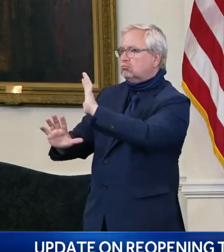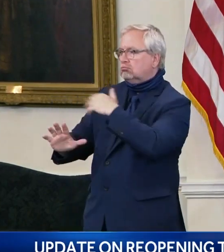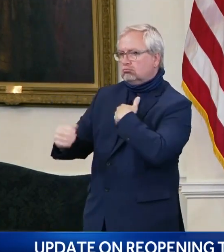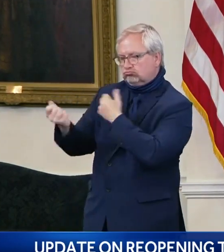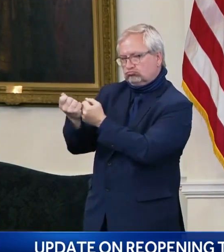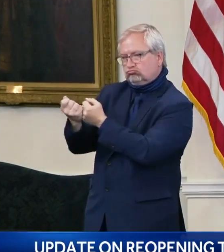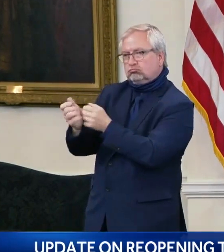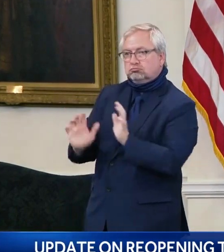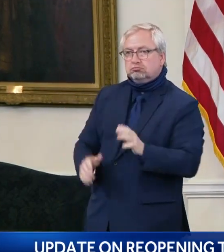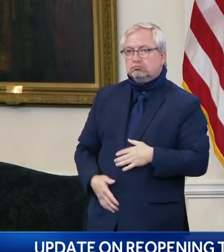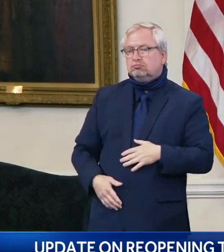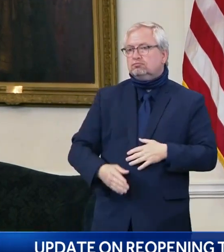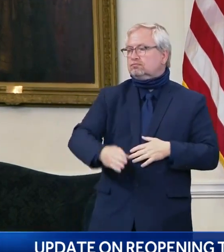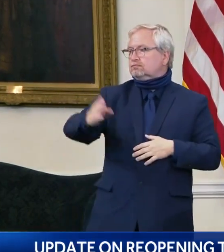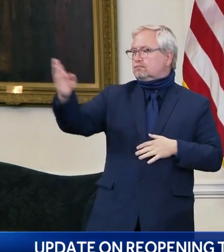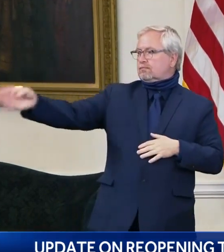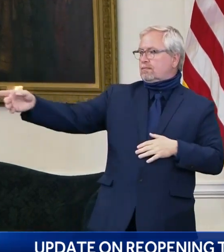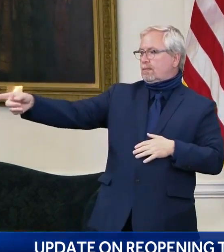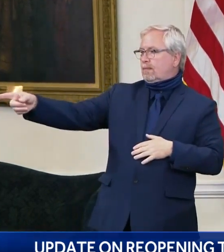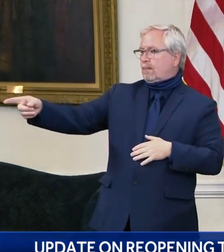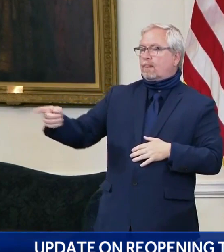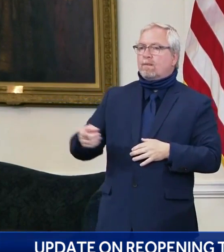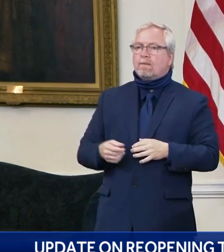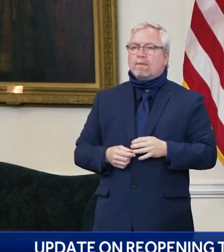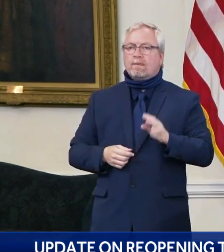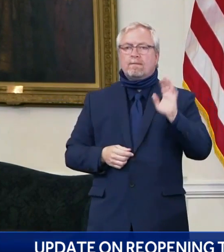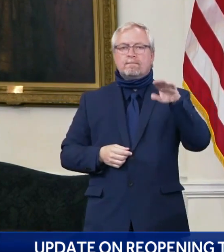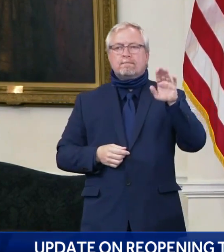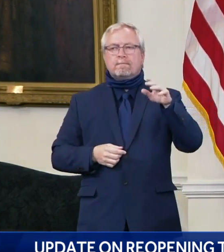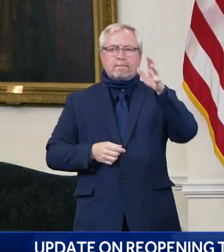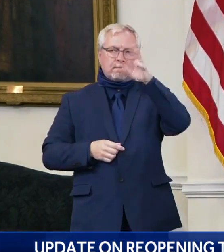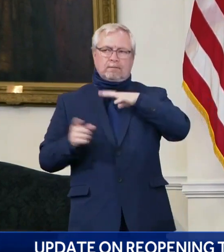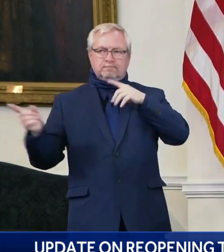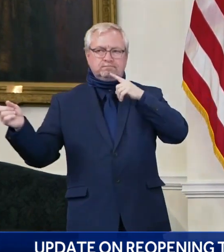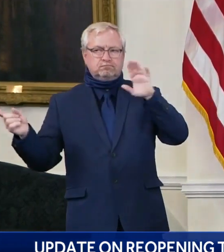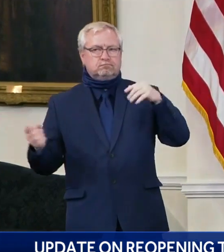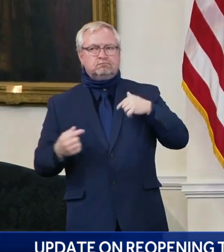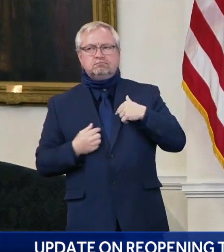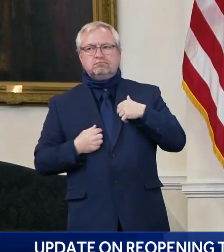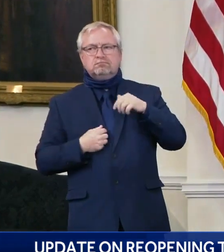WE DO NOT WANT THEM TO DO IT WHEN THEY FEEL THEIR -- THEY ARE UNSAFE.